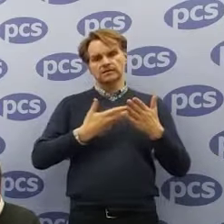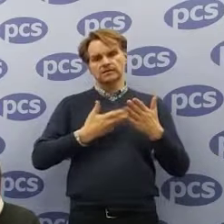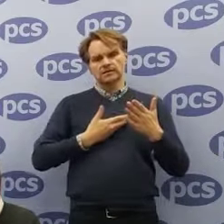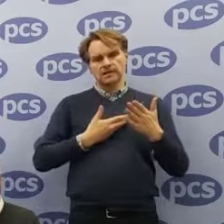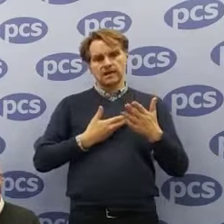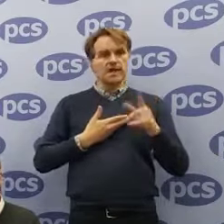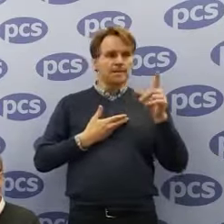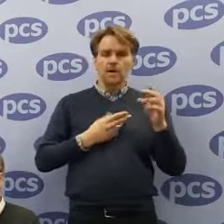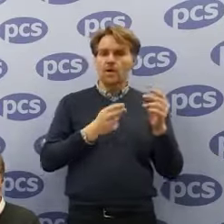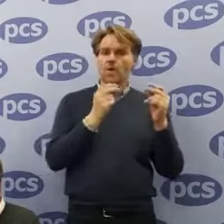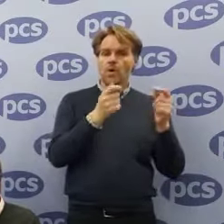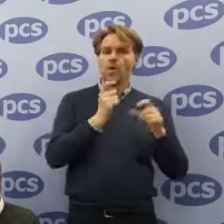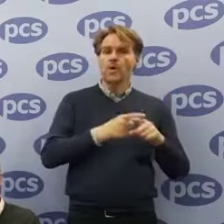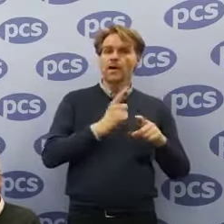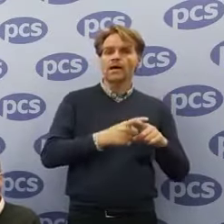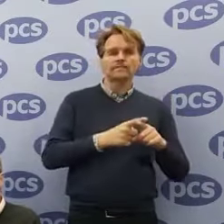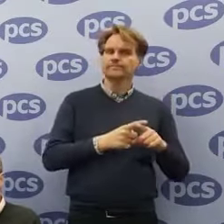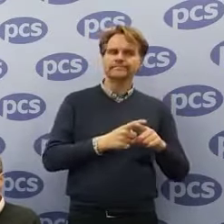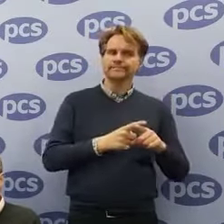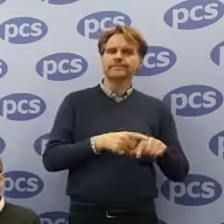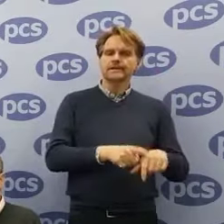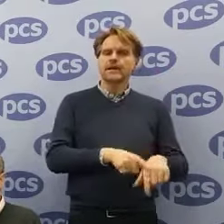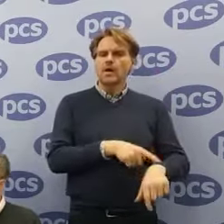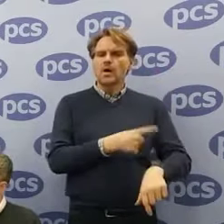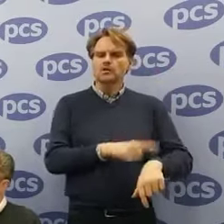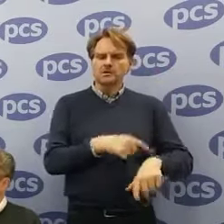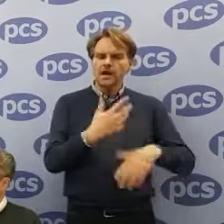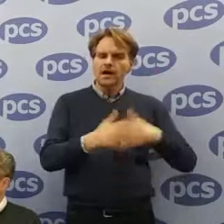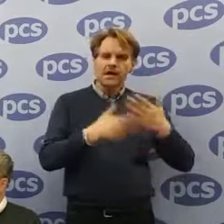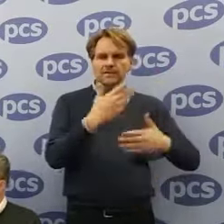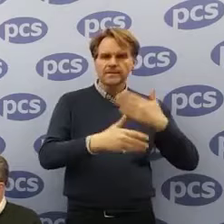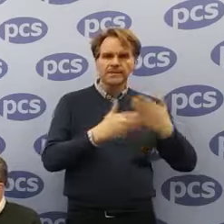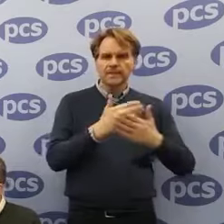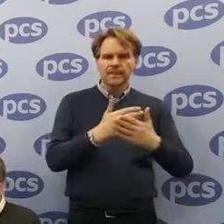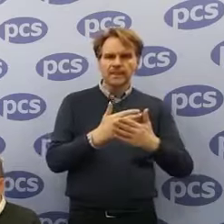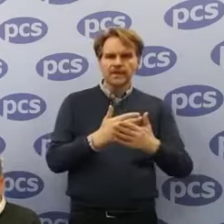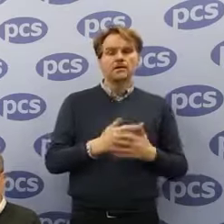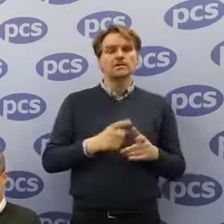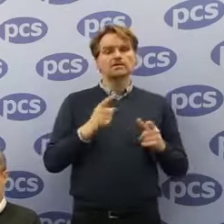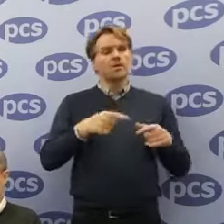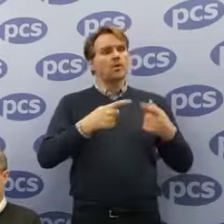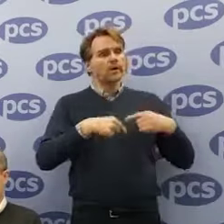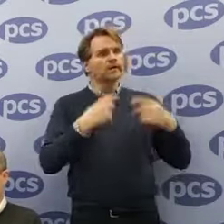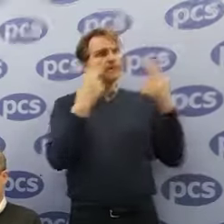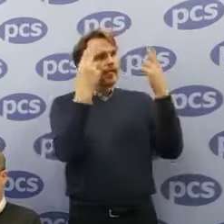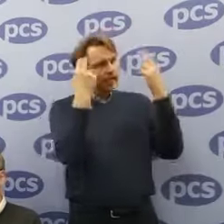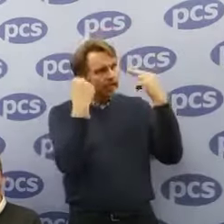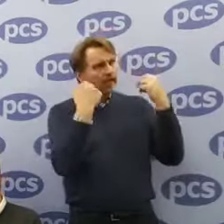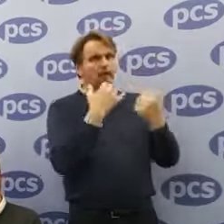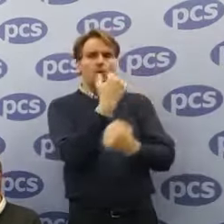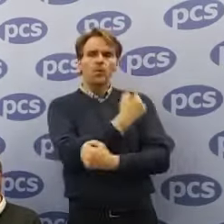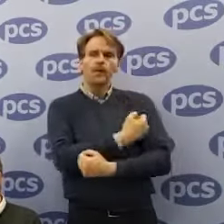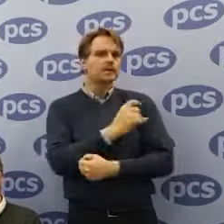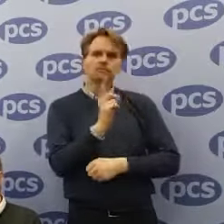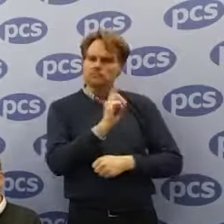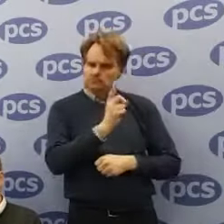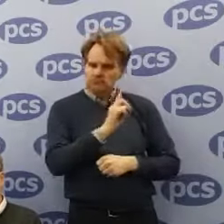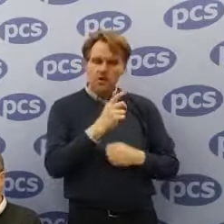to happen (overnight), these things can take years. So we're not just going to stand by and accept it but what I think we do have to accept is a ballot in the